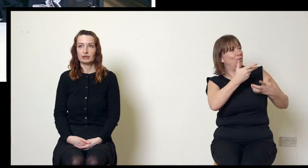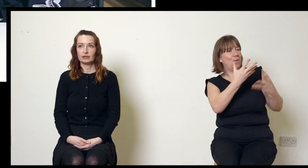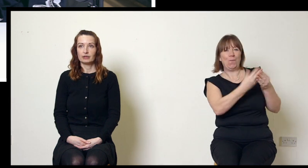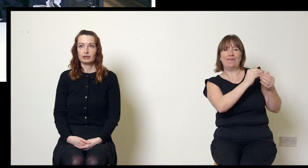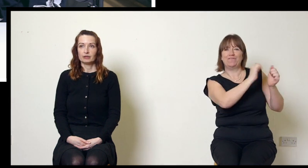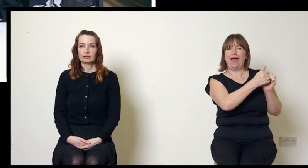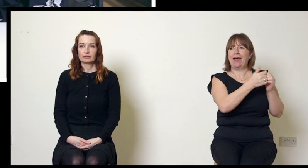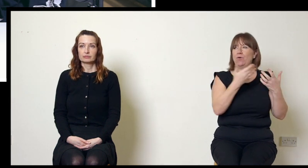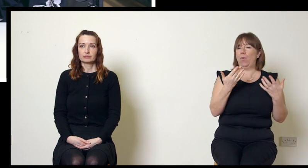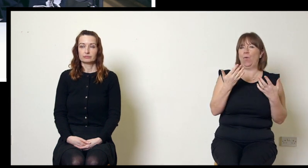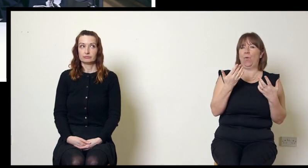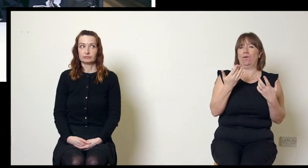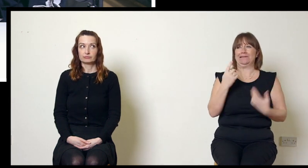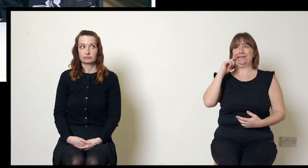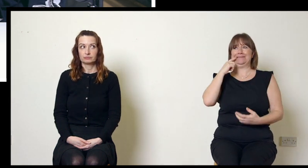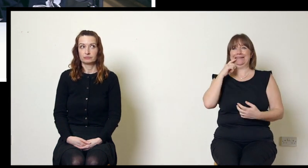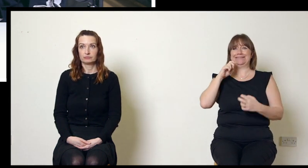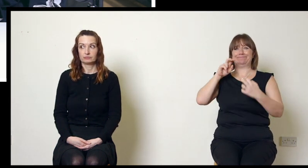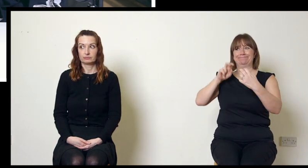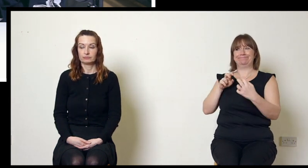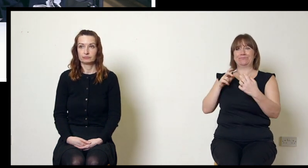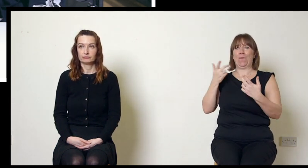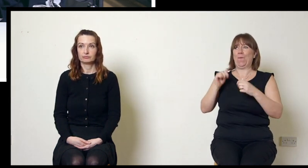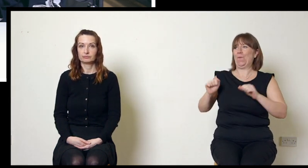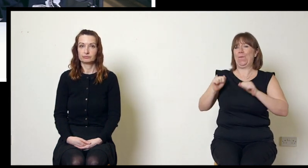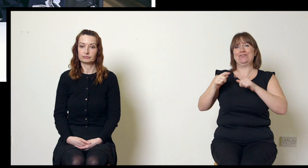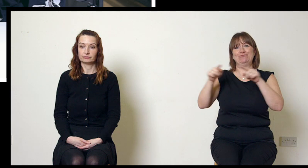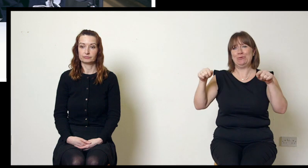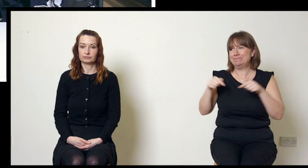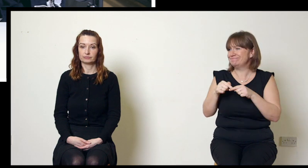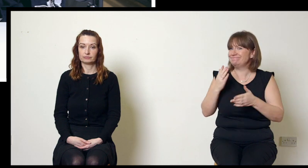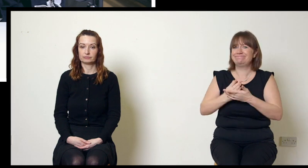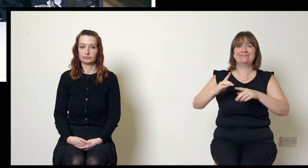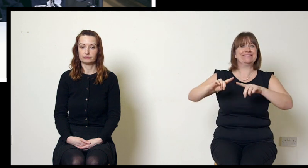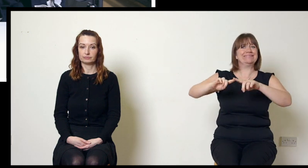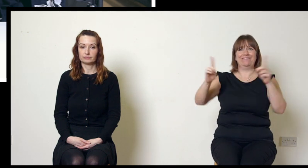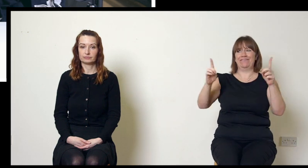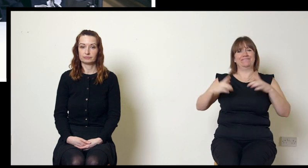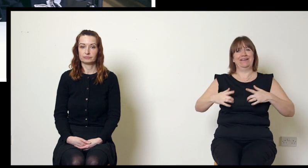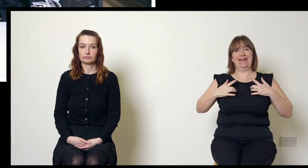but sitting in a dental chair or waiting room and things of that can mean something very different. But it's something we all recognise.